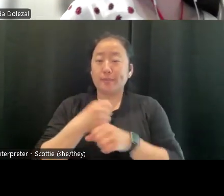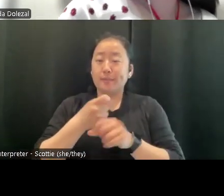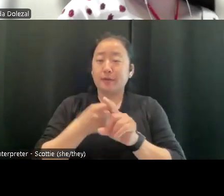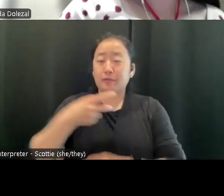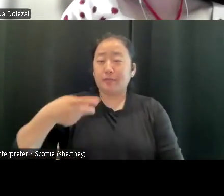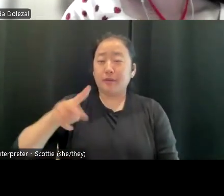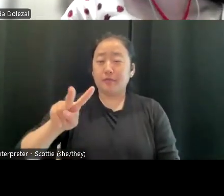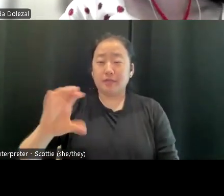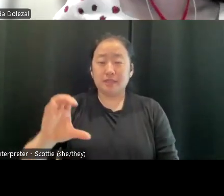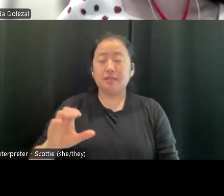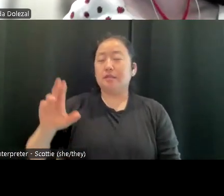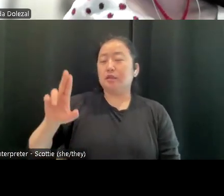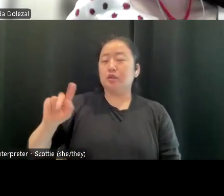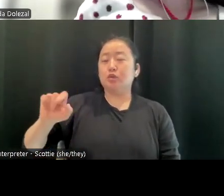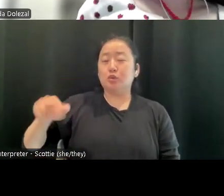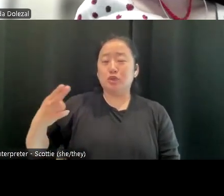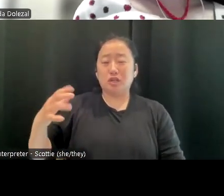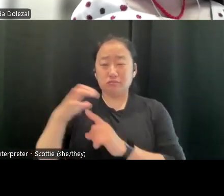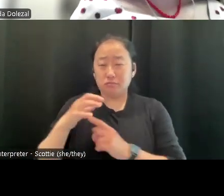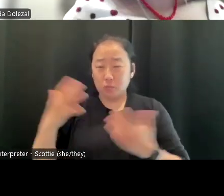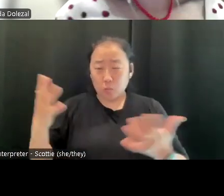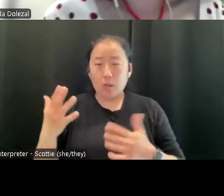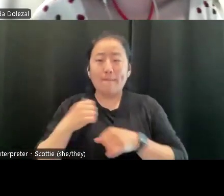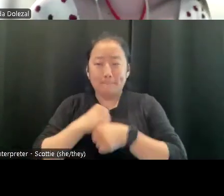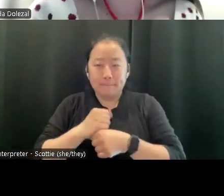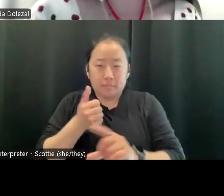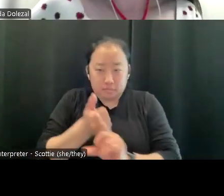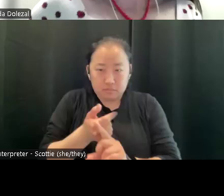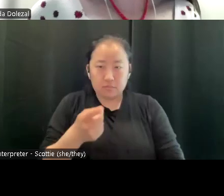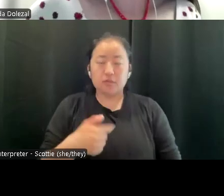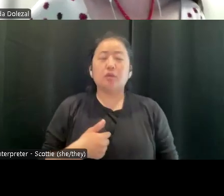really good at is fabrication. So taking items that -- something